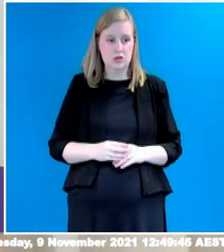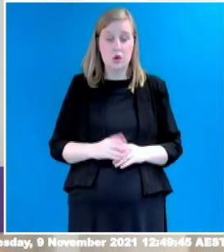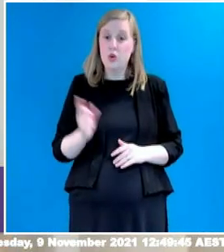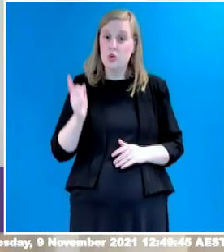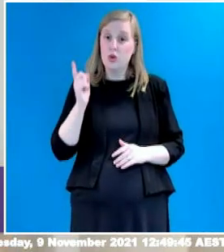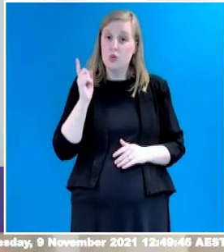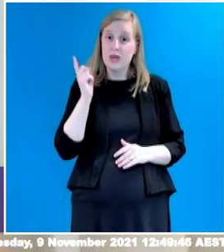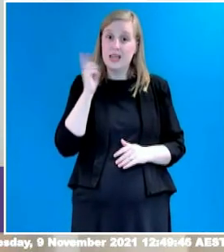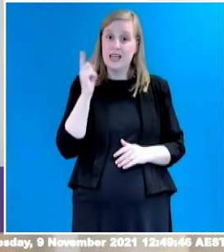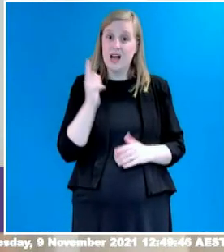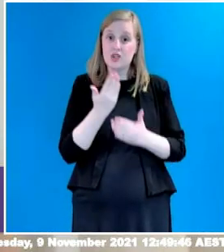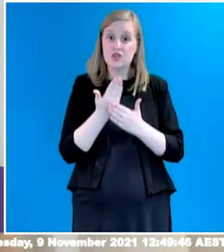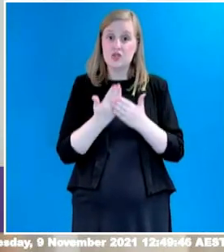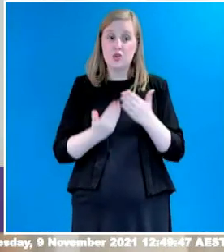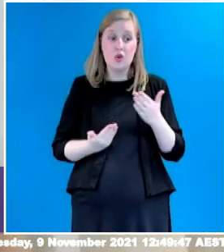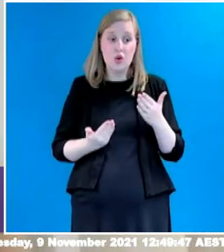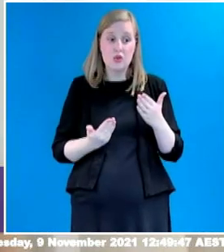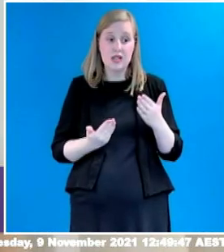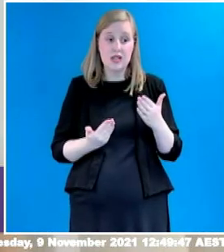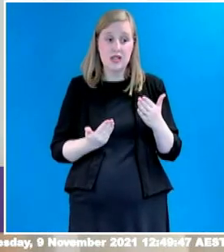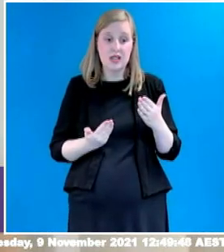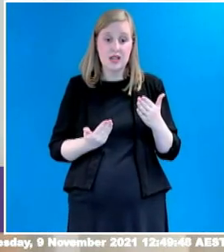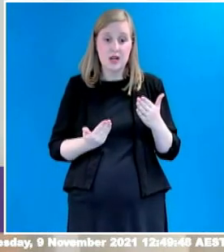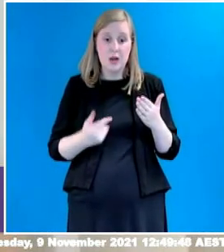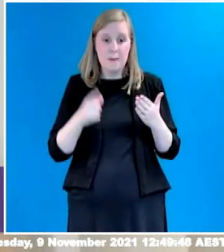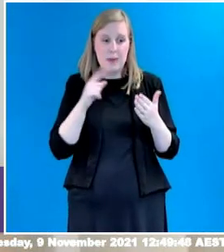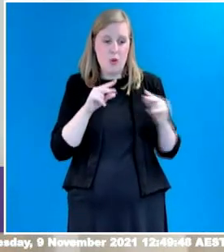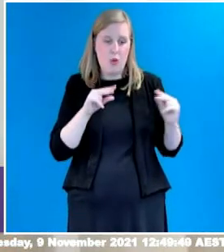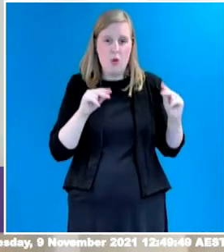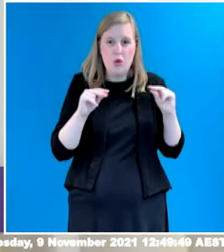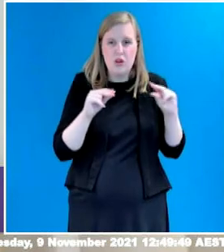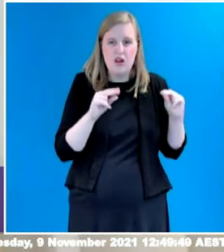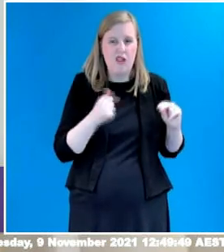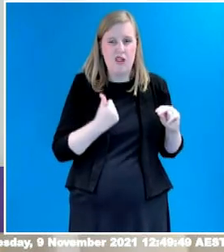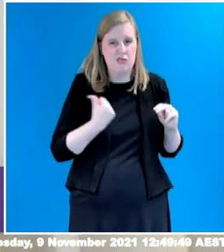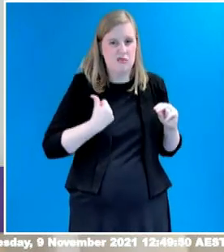saying, "He's not up for it though really, is he? He won't be able to hack the pace."